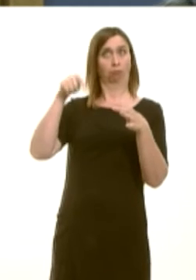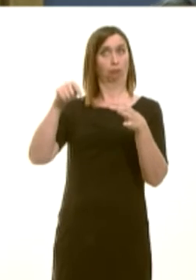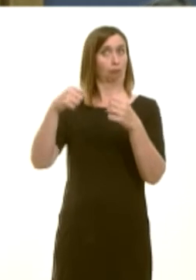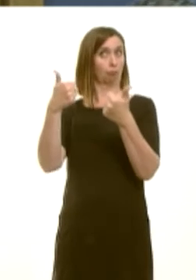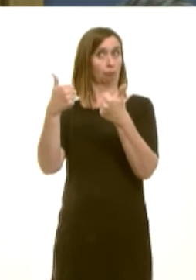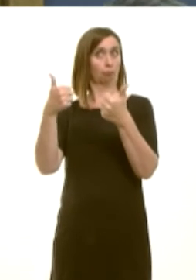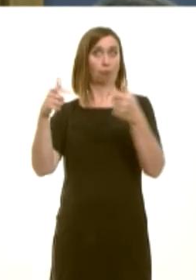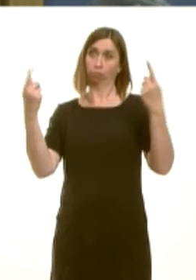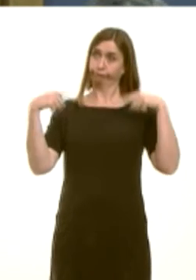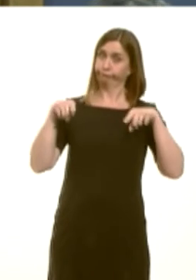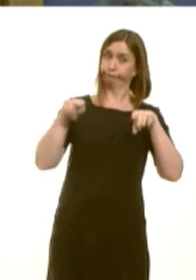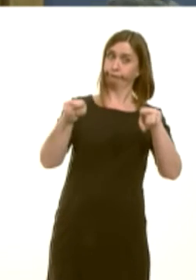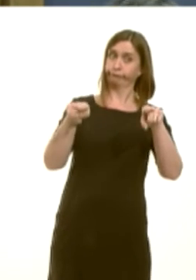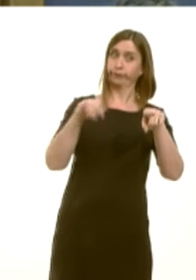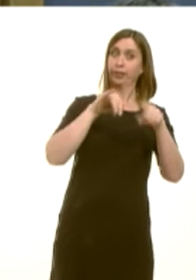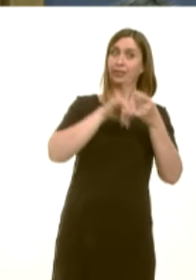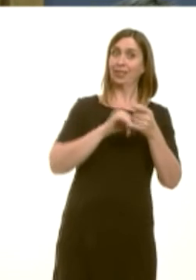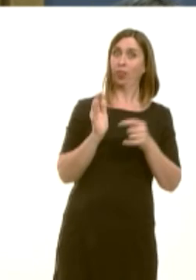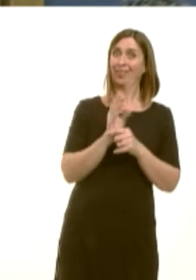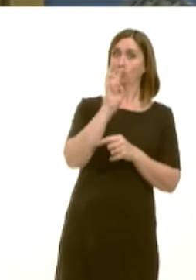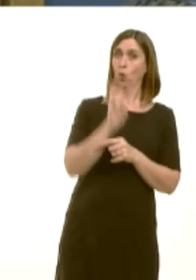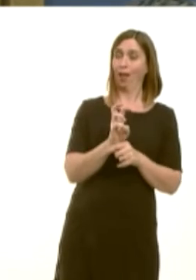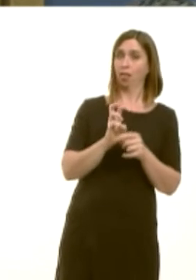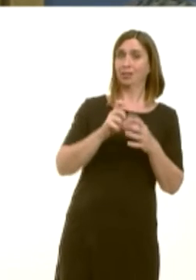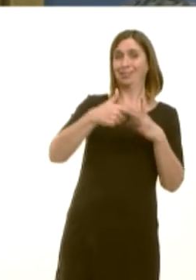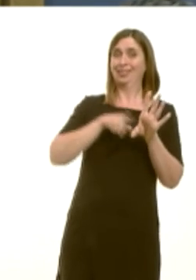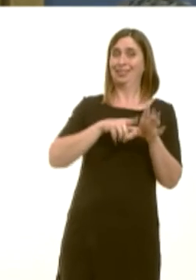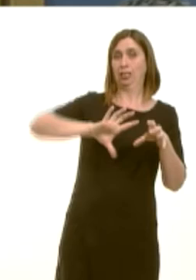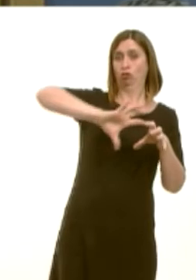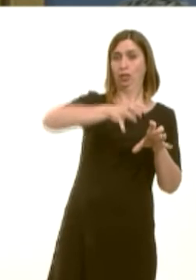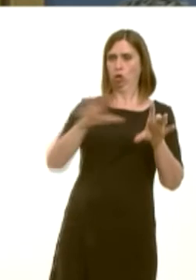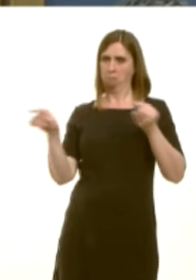Wales city region? Will you set out what action Welsh Government can take to support this